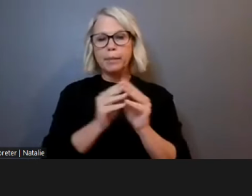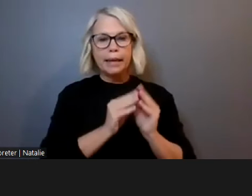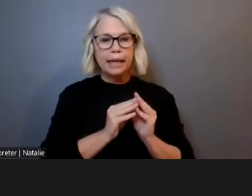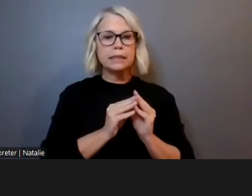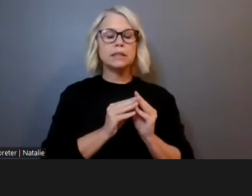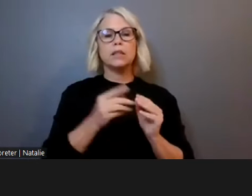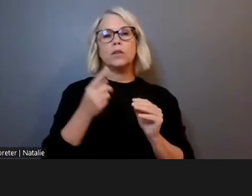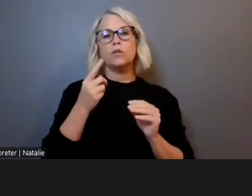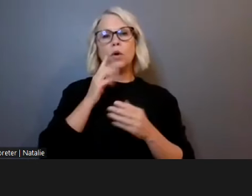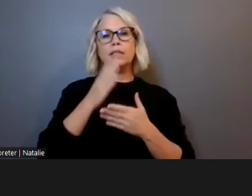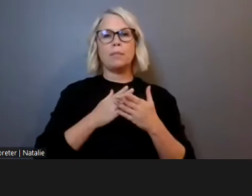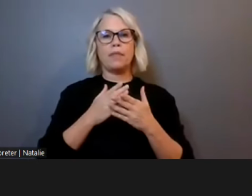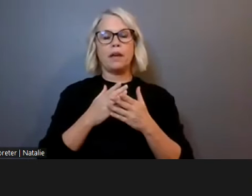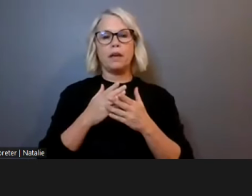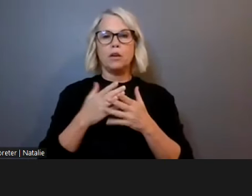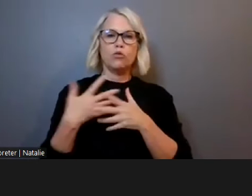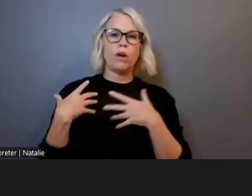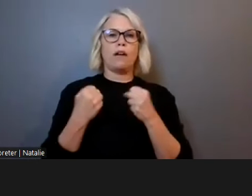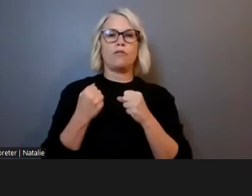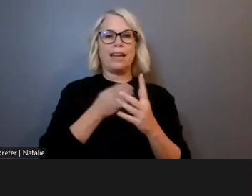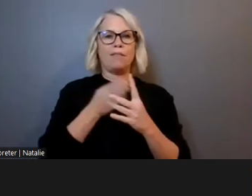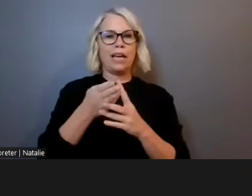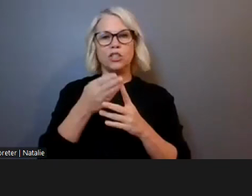of the recovering navigation program in regards to the Marshall fire.